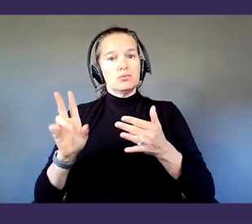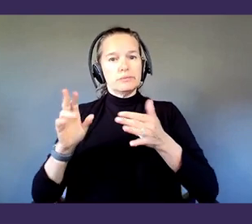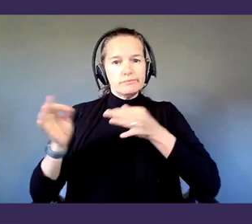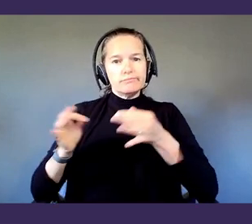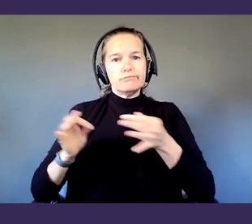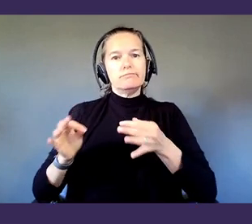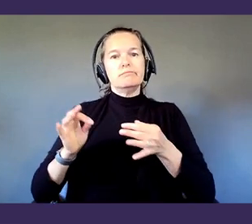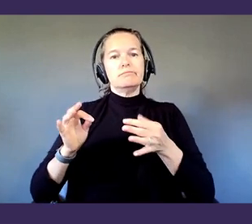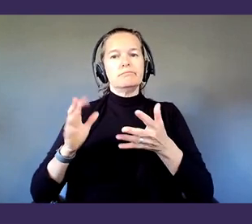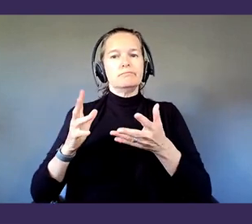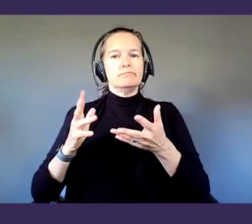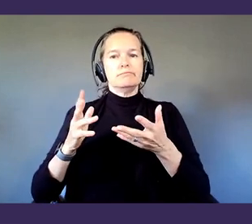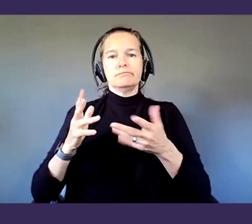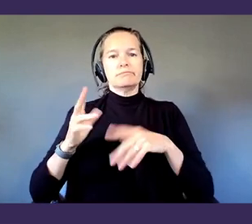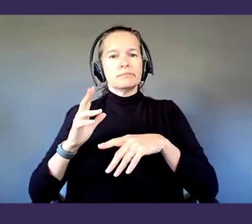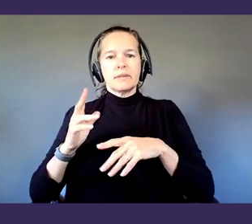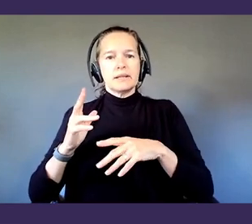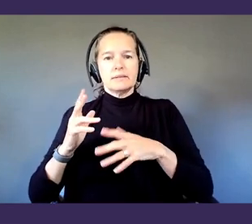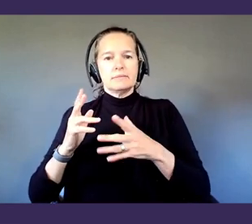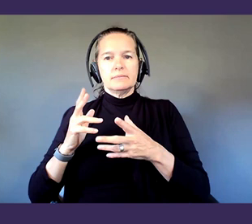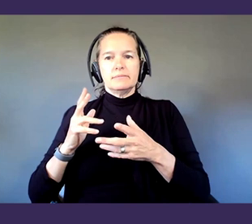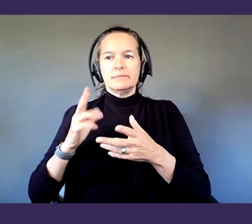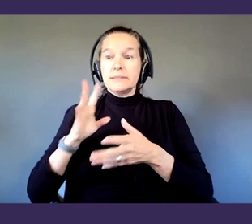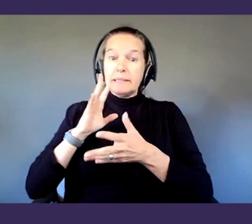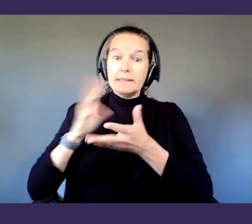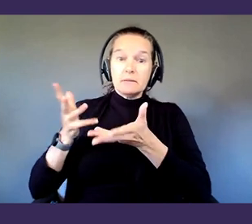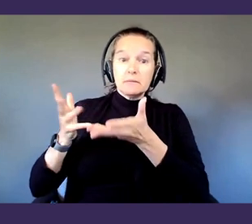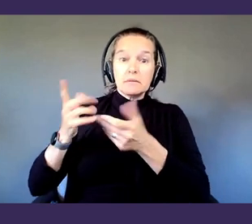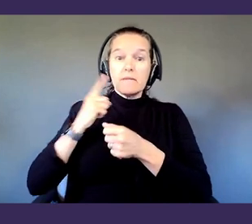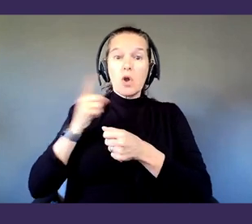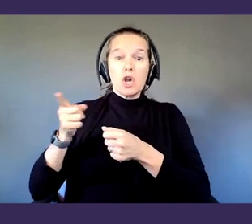or to advise her. And so Karla can answer yes or no questions